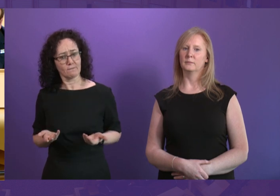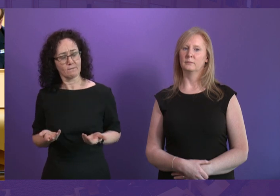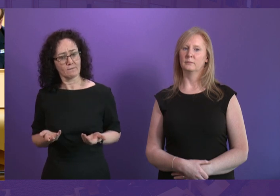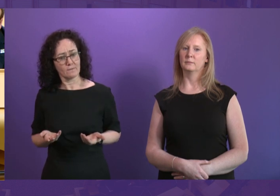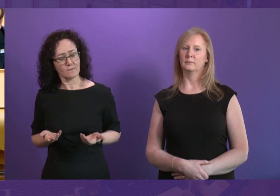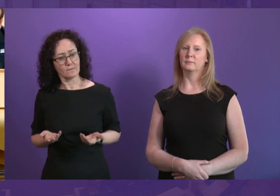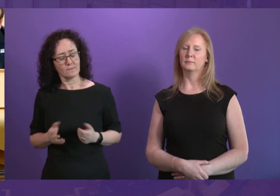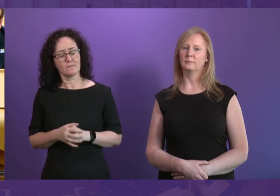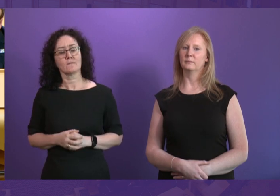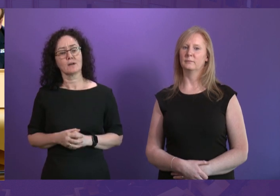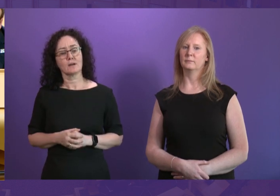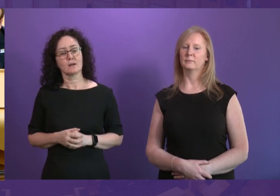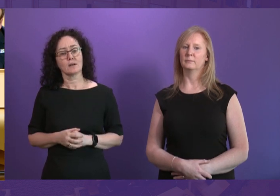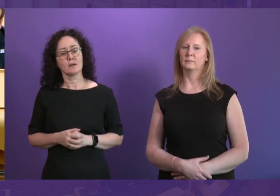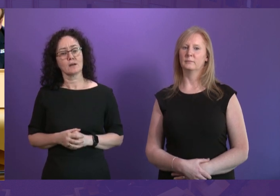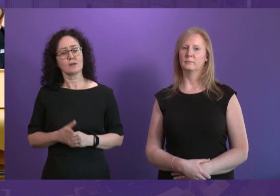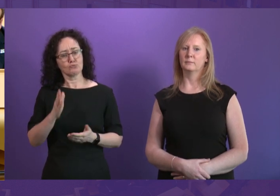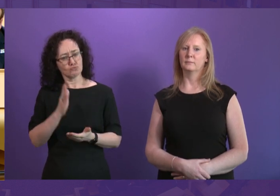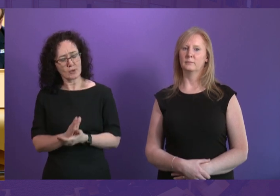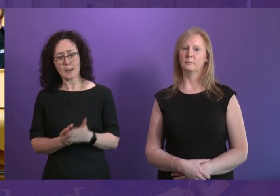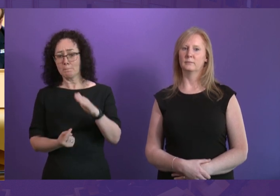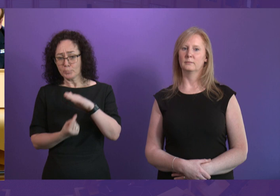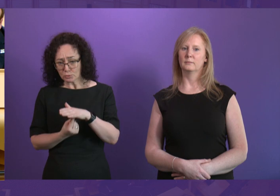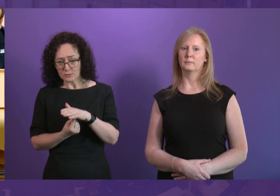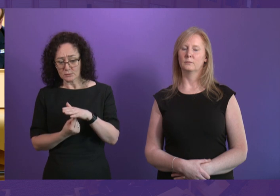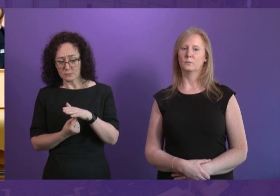we redress the imbalance in gender, it is vital that we redress the imbalance that affects